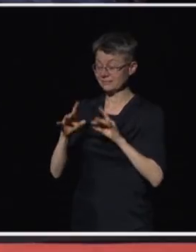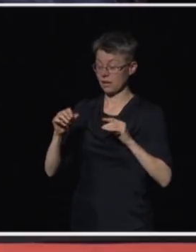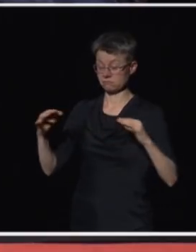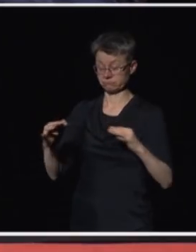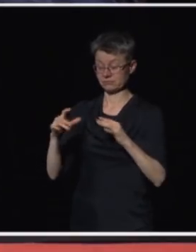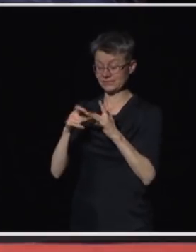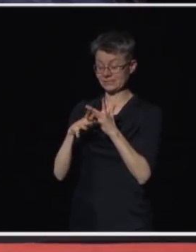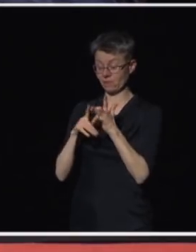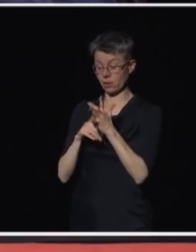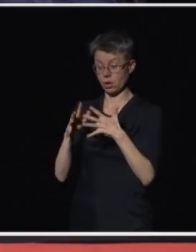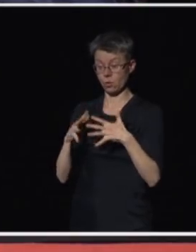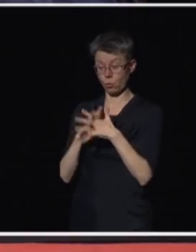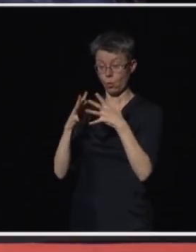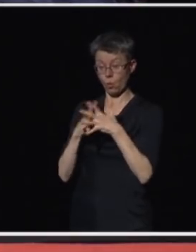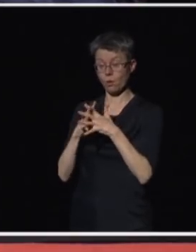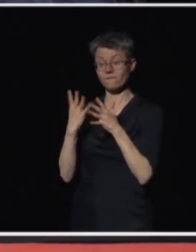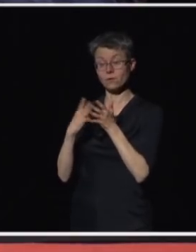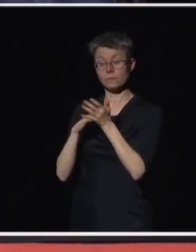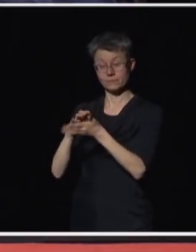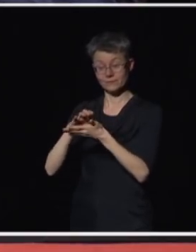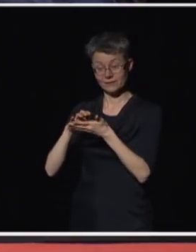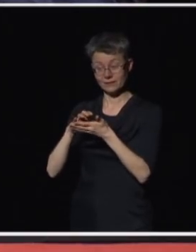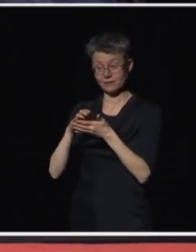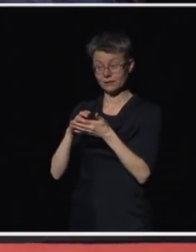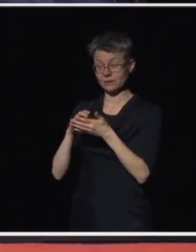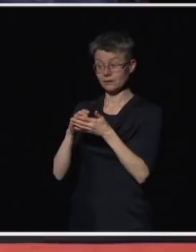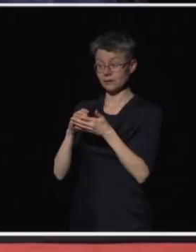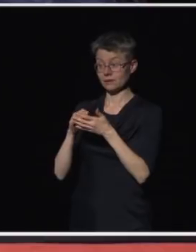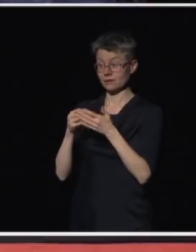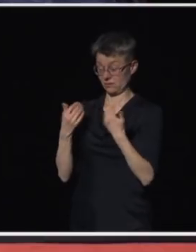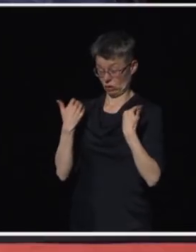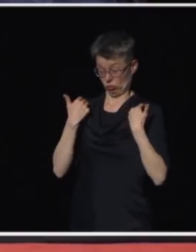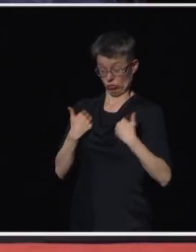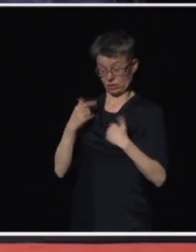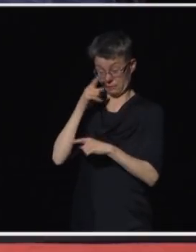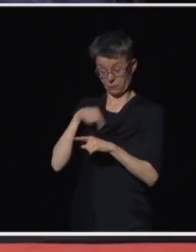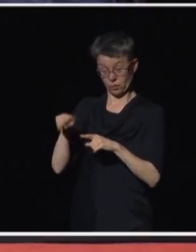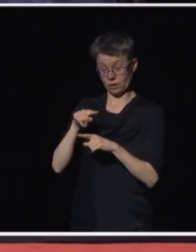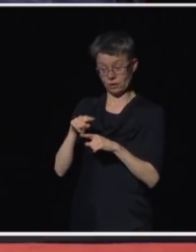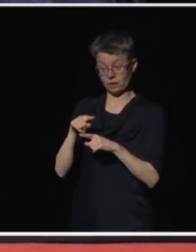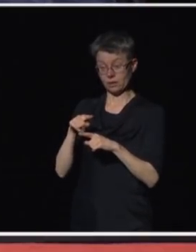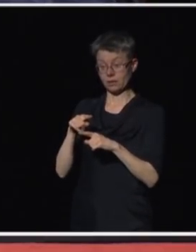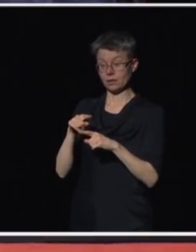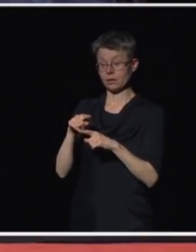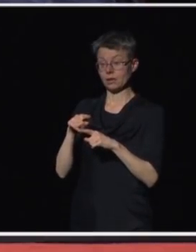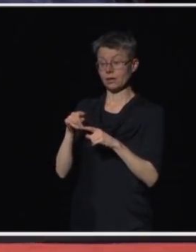four million, constituted the greatest source of wealth in the entire country. And one of the great sources of wealth in the entire world, in fact.